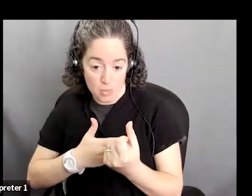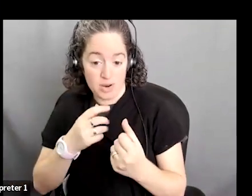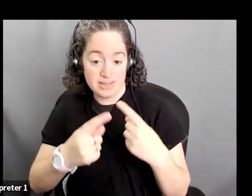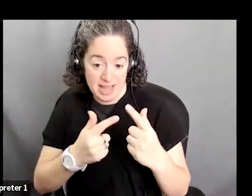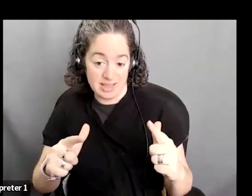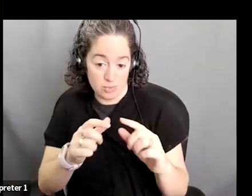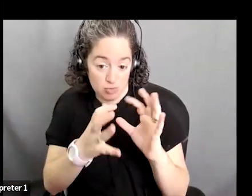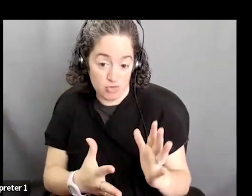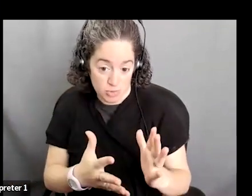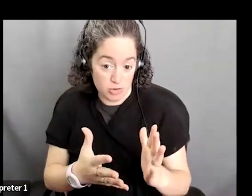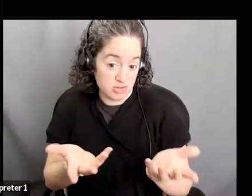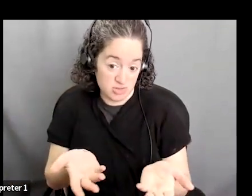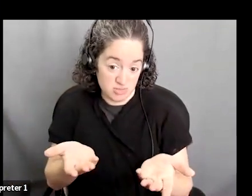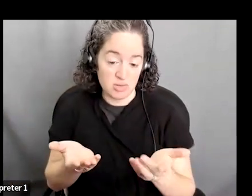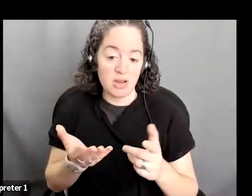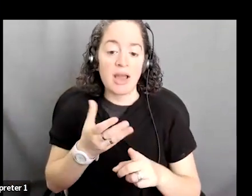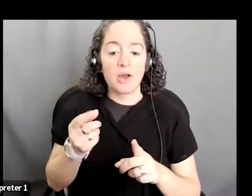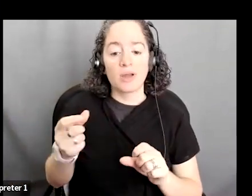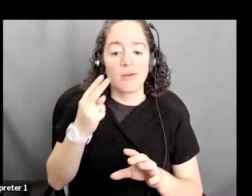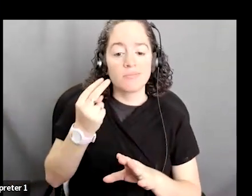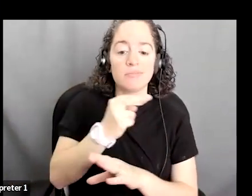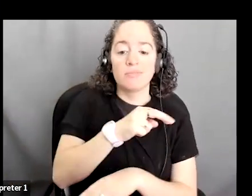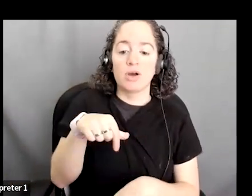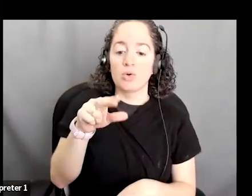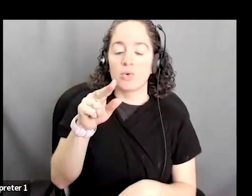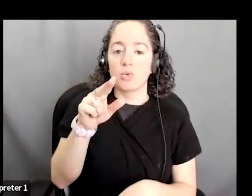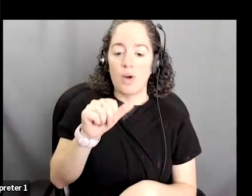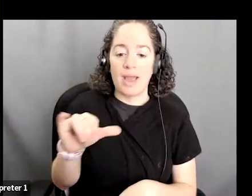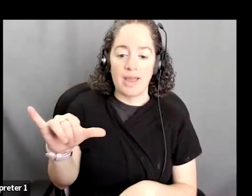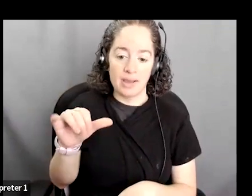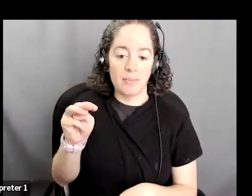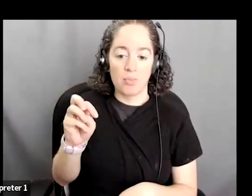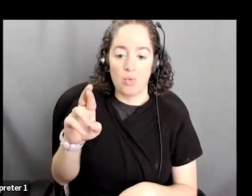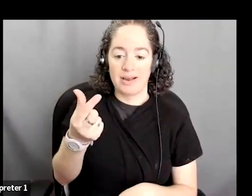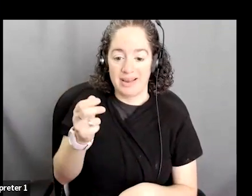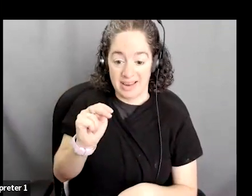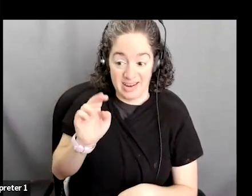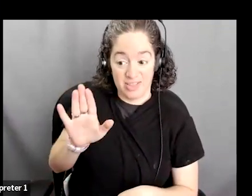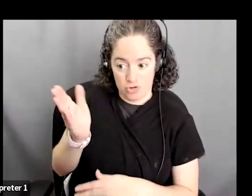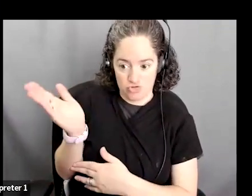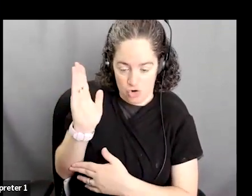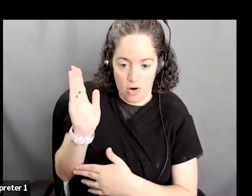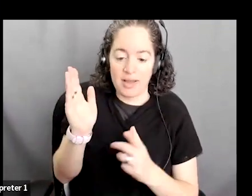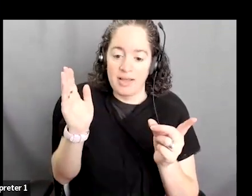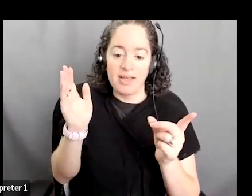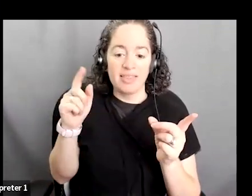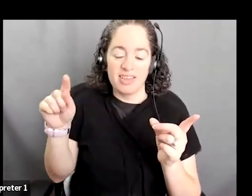the recording from Clay Morgan's talk where he was talking about their journey. They know that they have improvements, they're working on improvements,